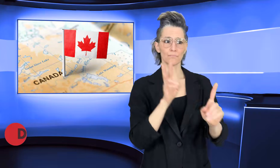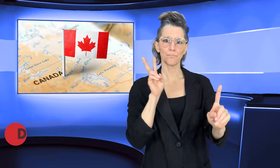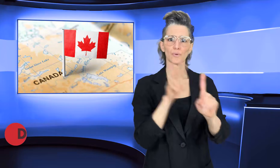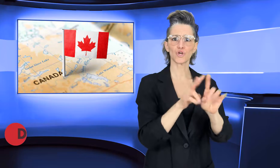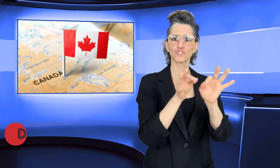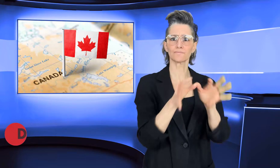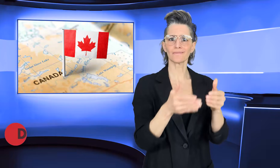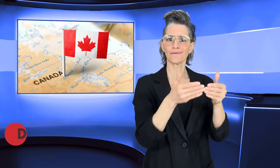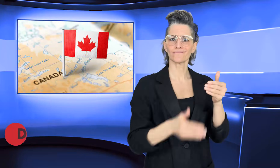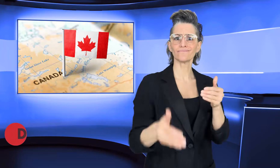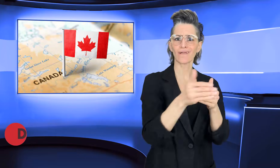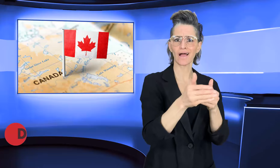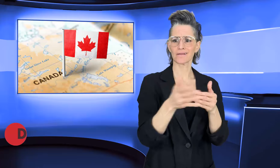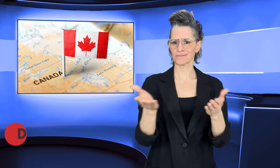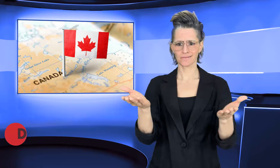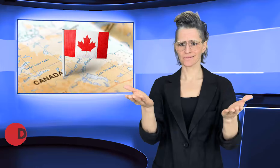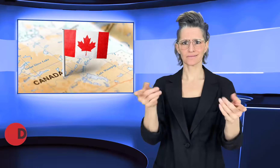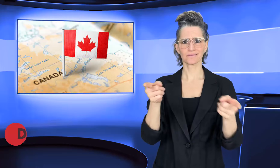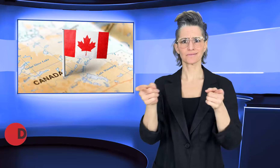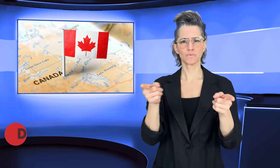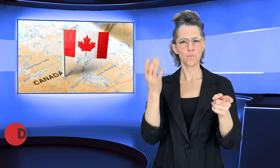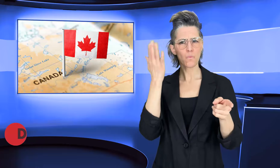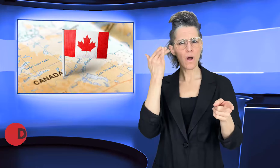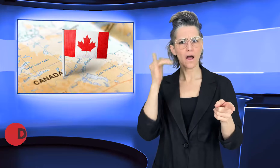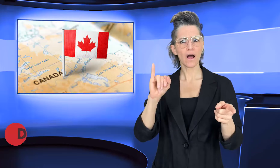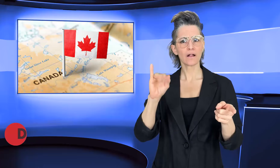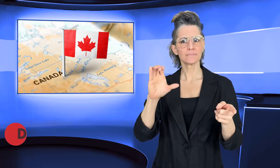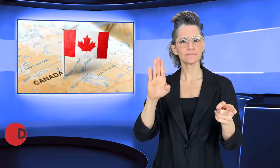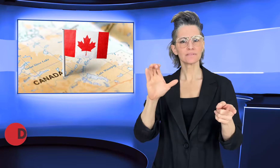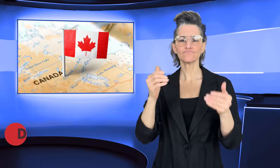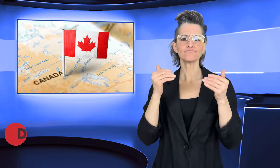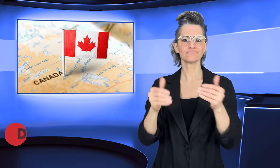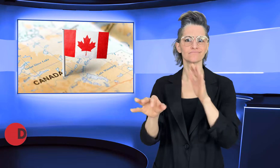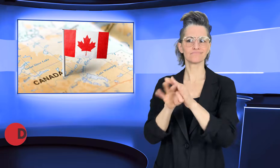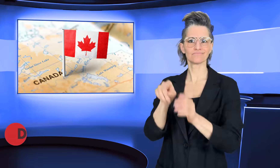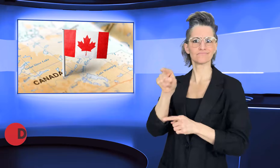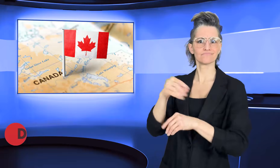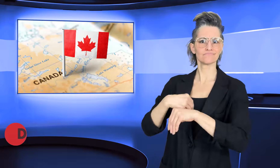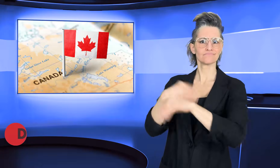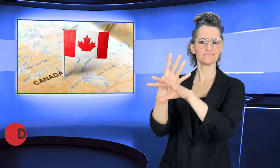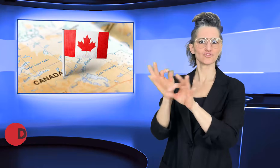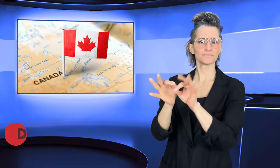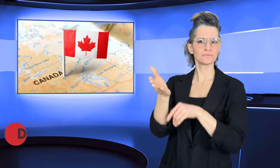instead of booking interpreters in advance?